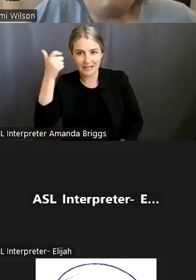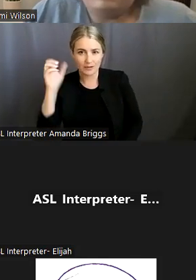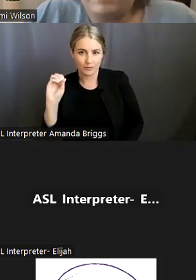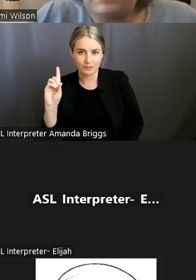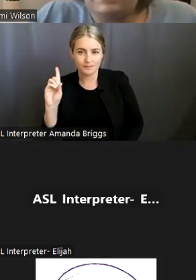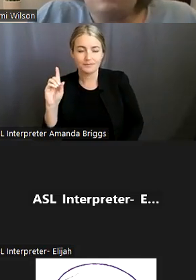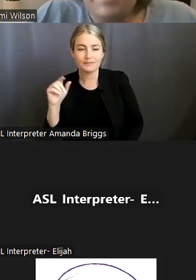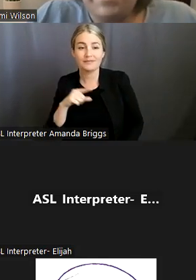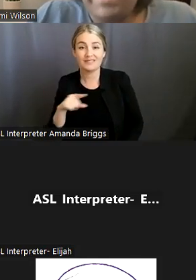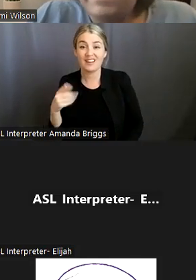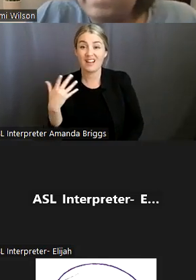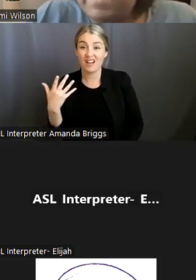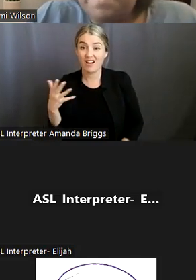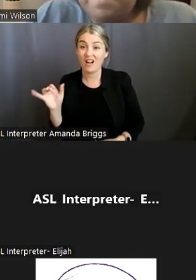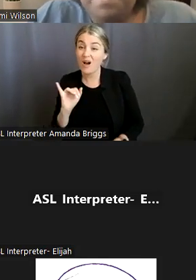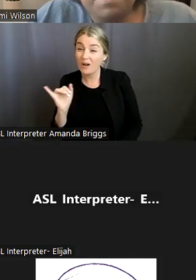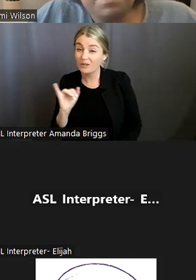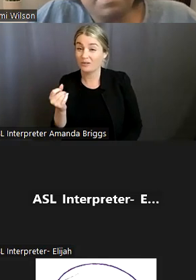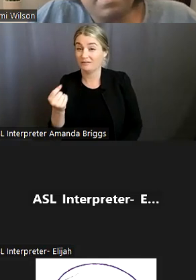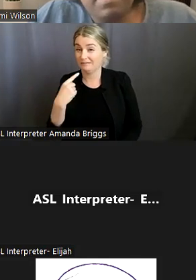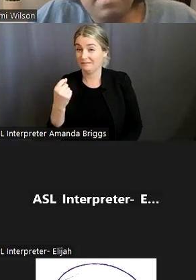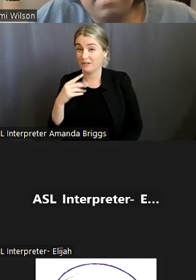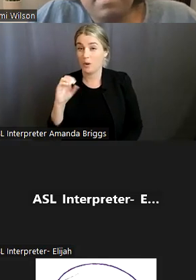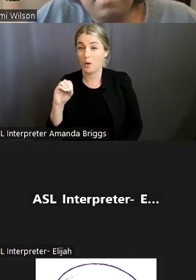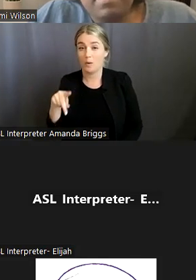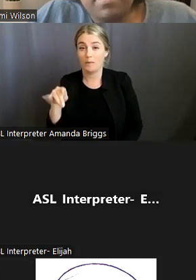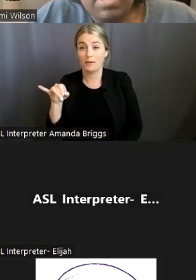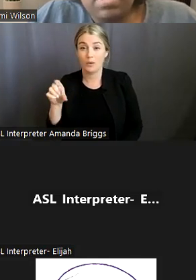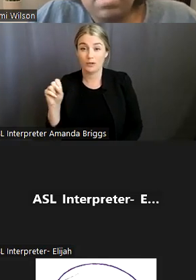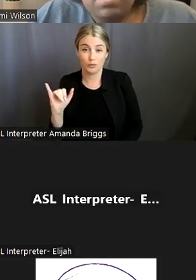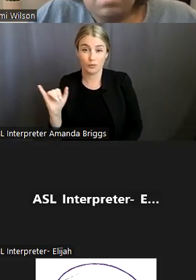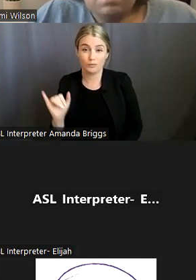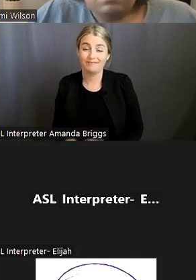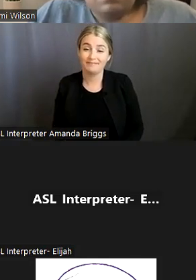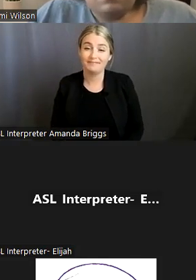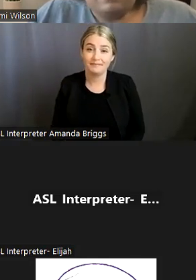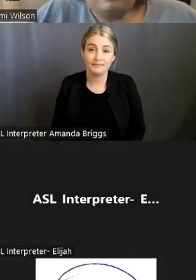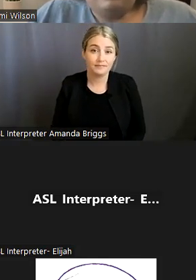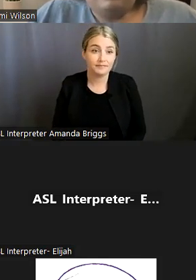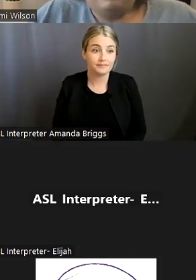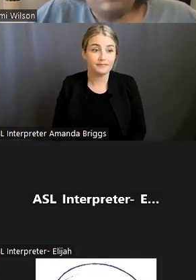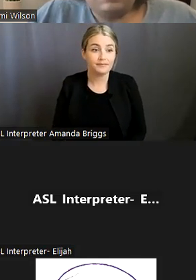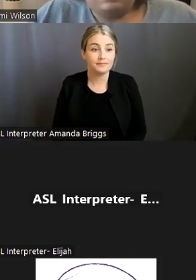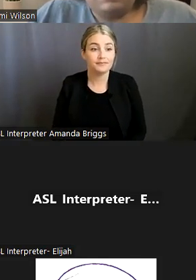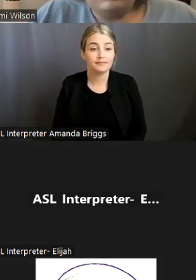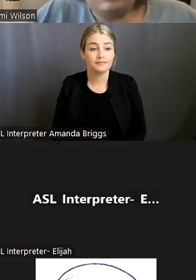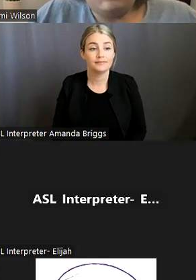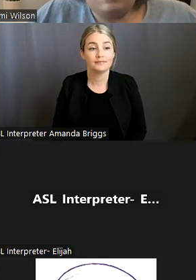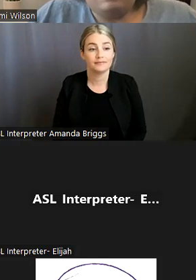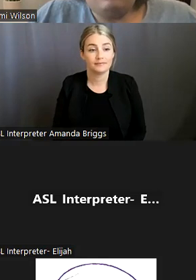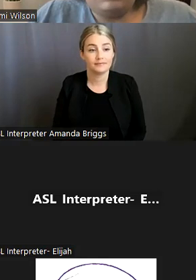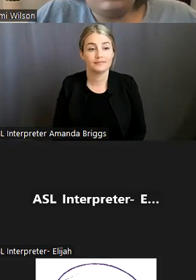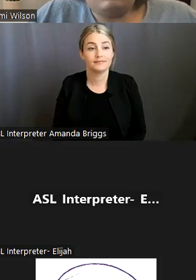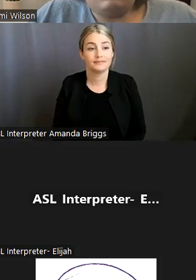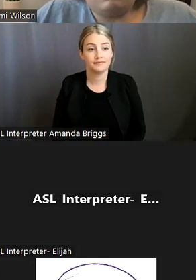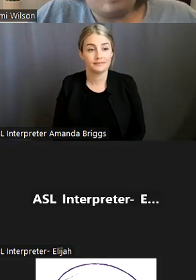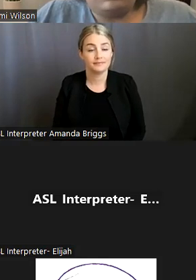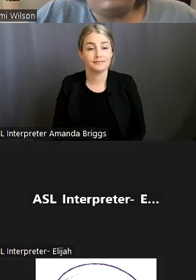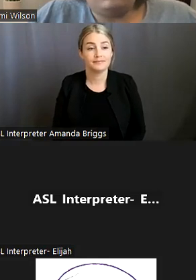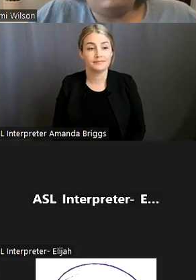have ingested opioids. And sometimes the person is using